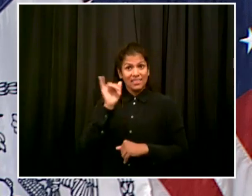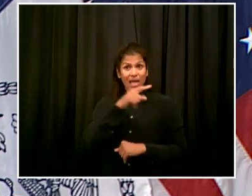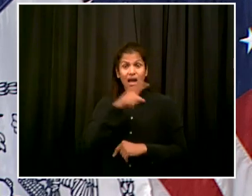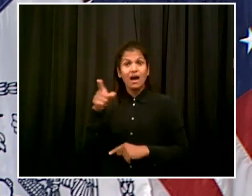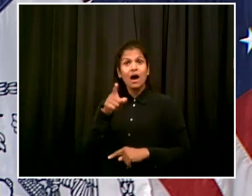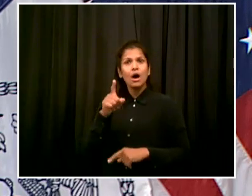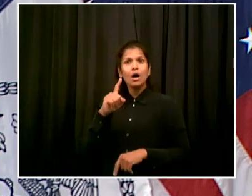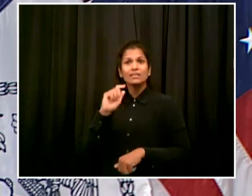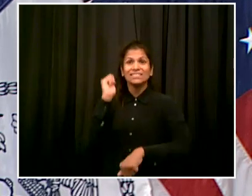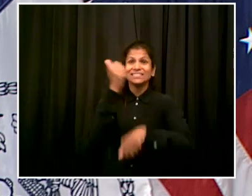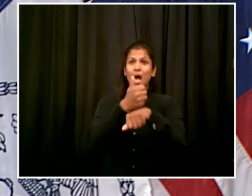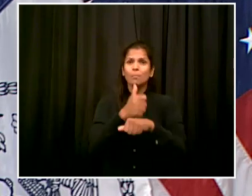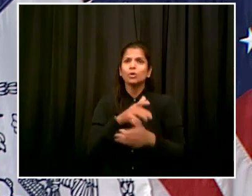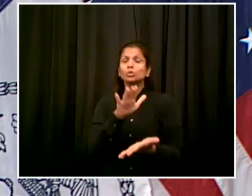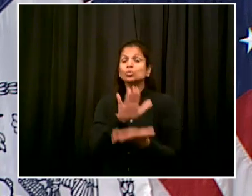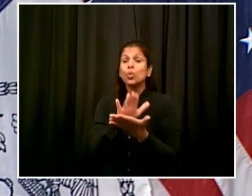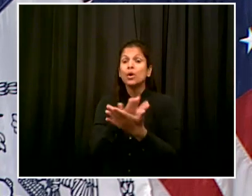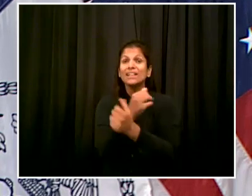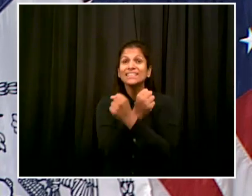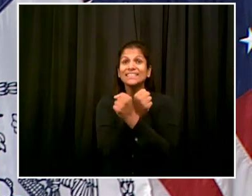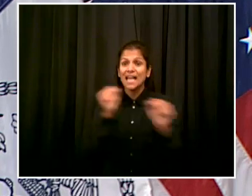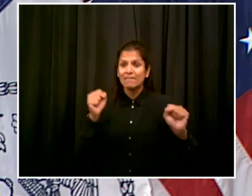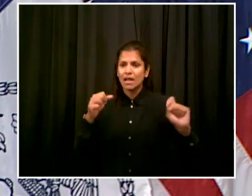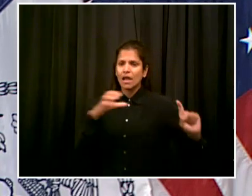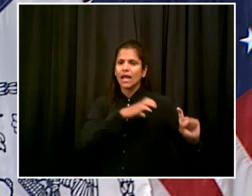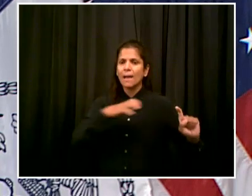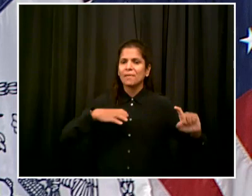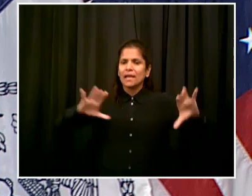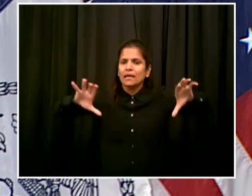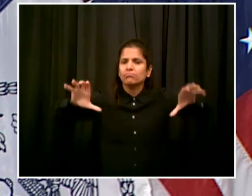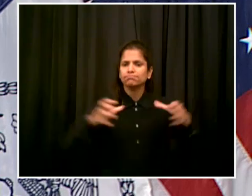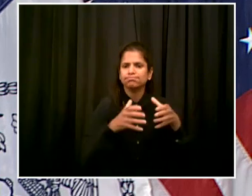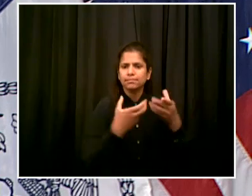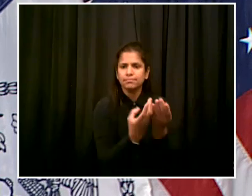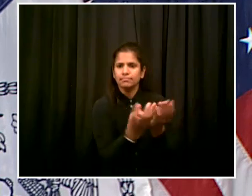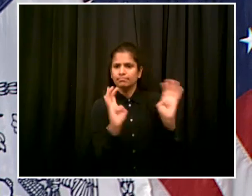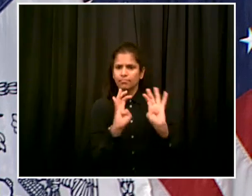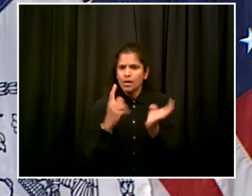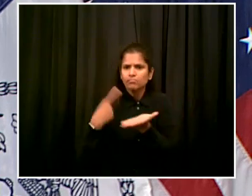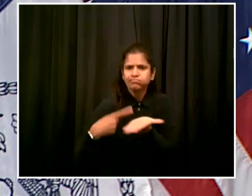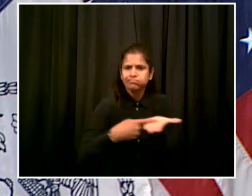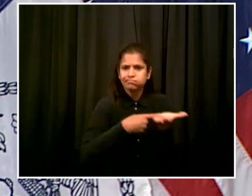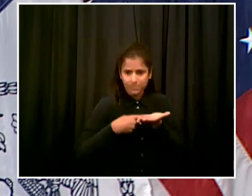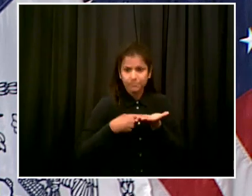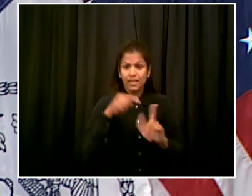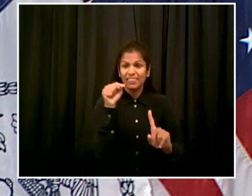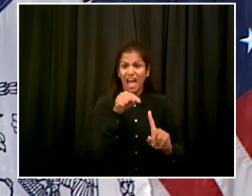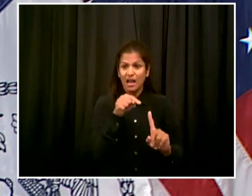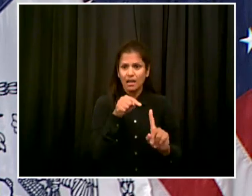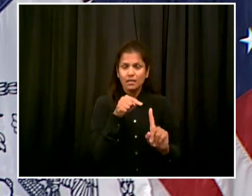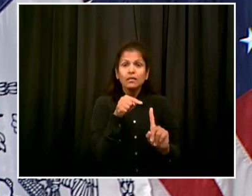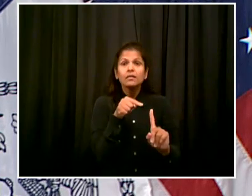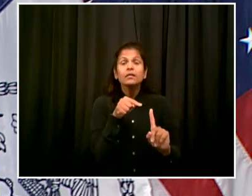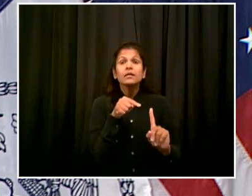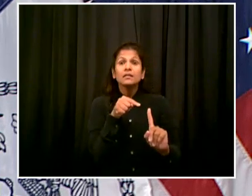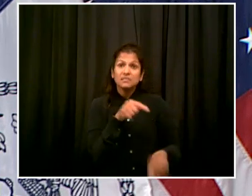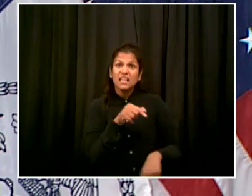SCHOOLS ACROSS THEIT CY . THERE IS A SCHOOL SAFETY COMMITTEE AND THERE IS CONCERN